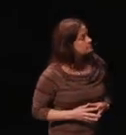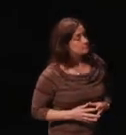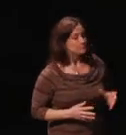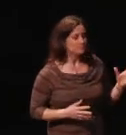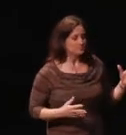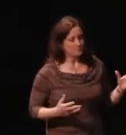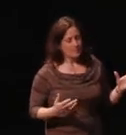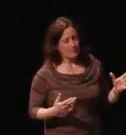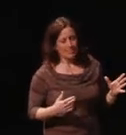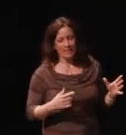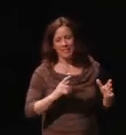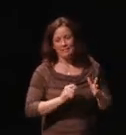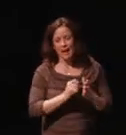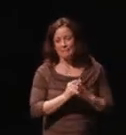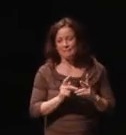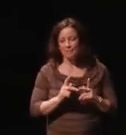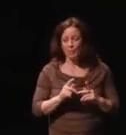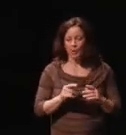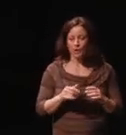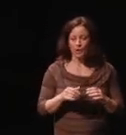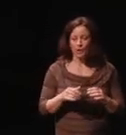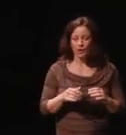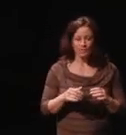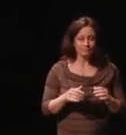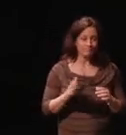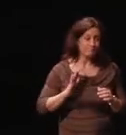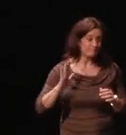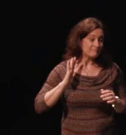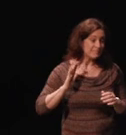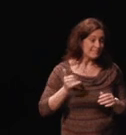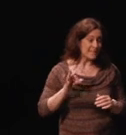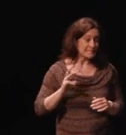This is a time when people were commonly quite terrified of computers,